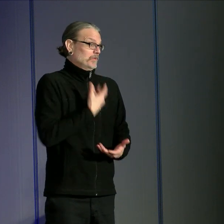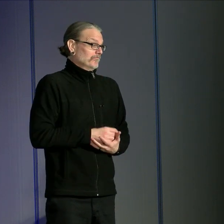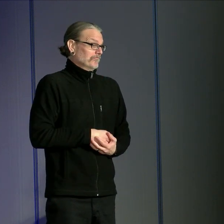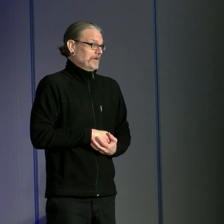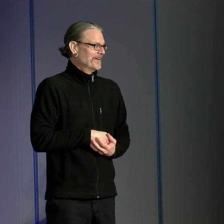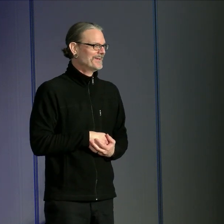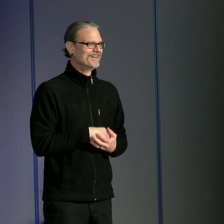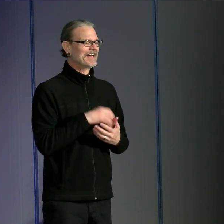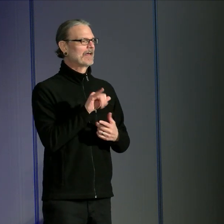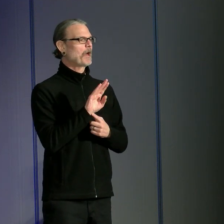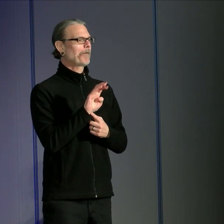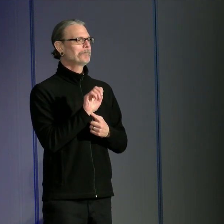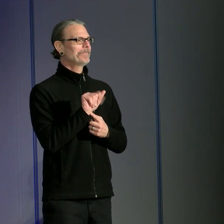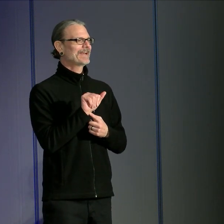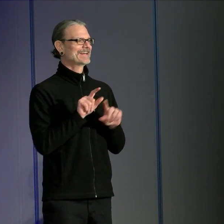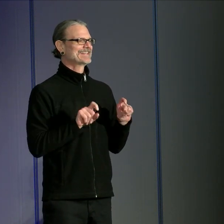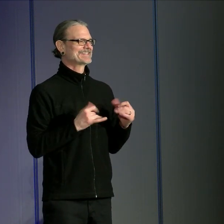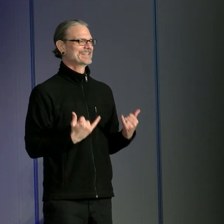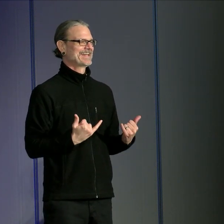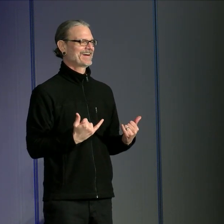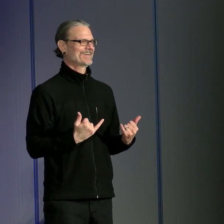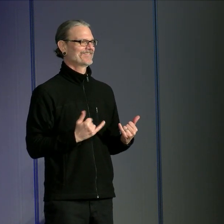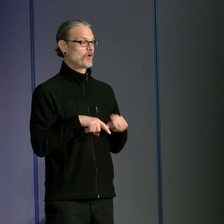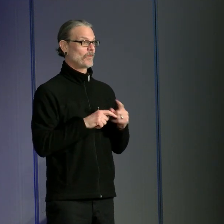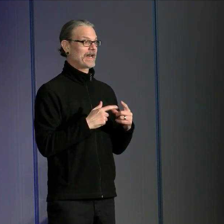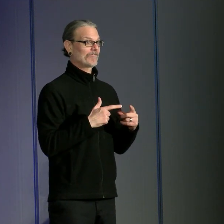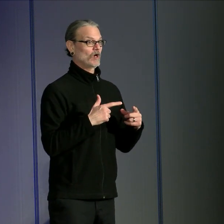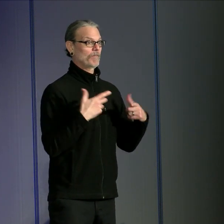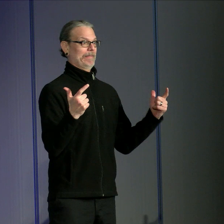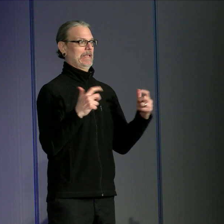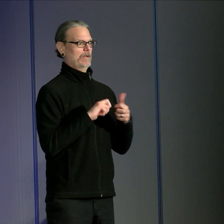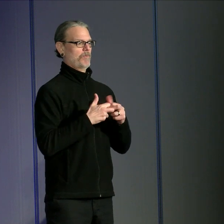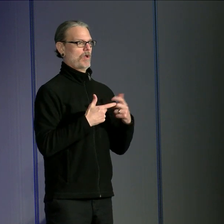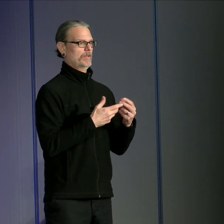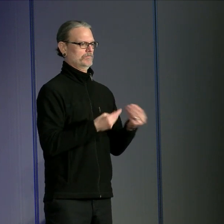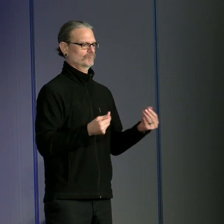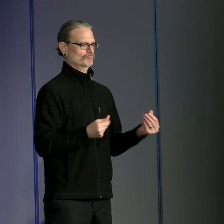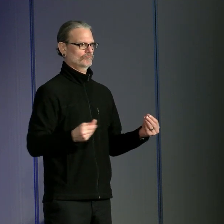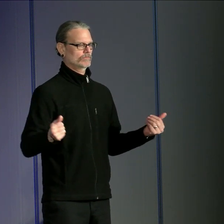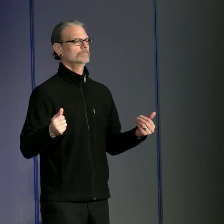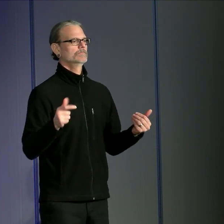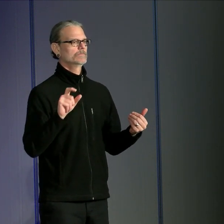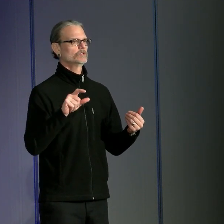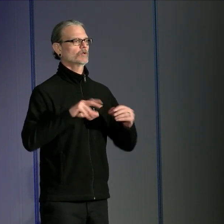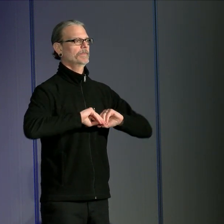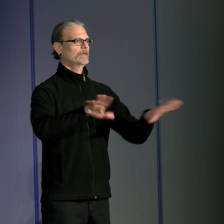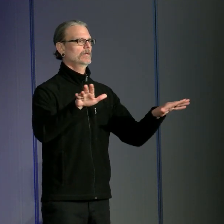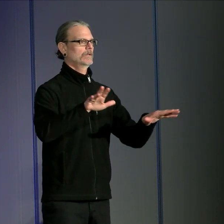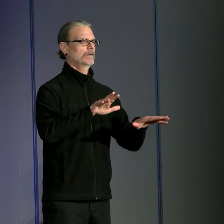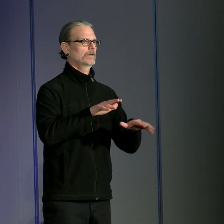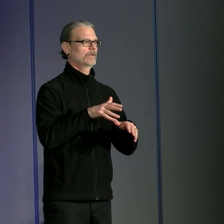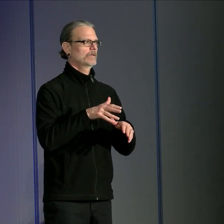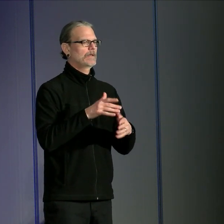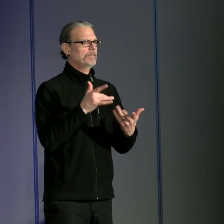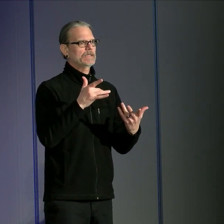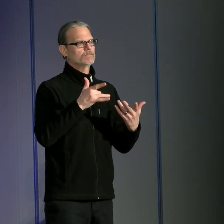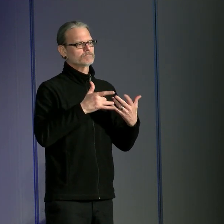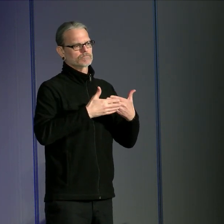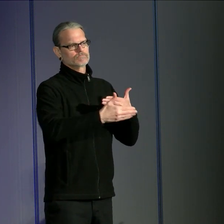So, basically, once we resolve the major issues, it should be available. So eminently, I would say.